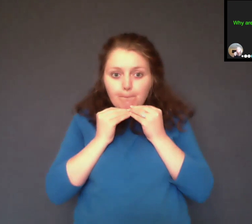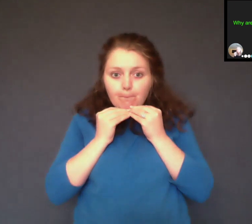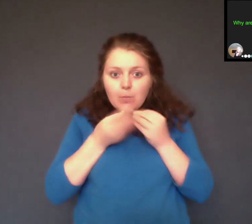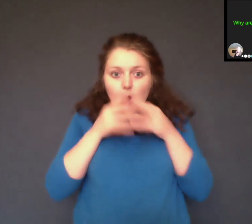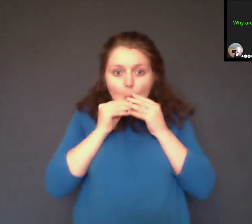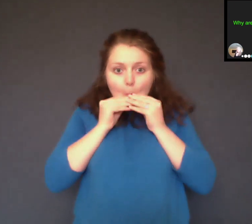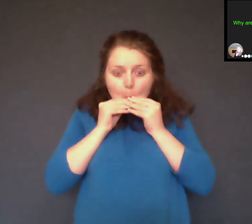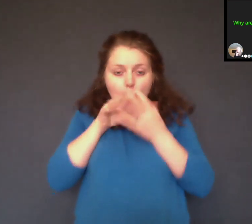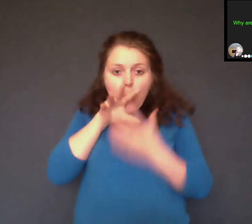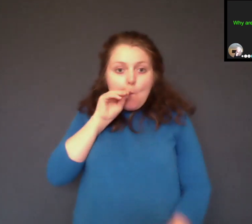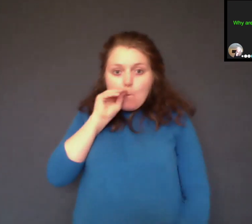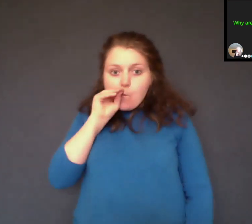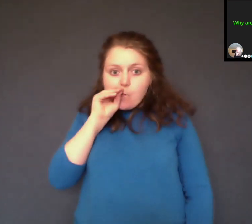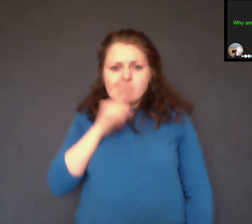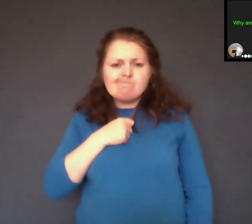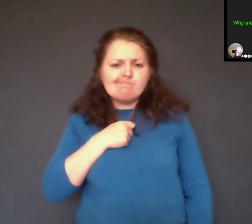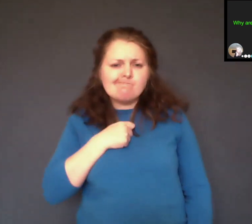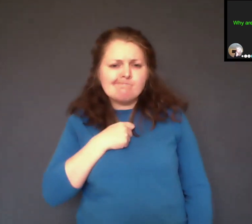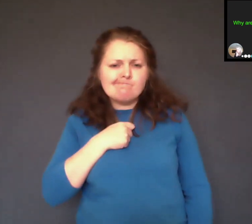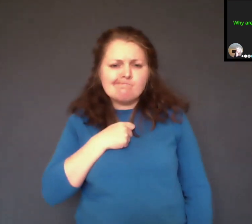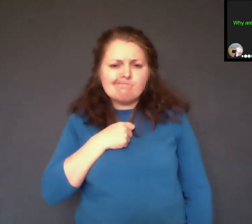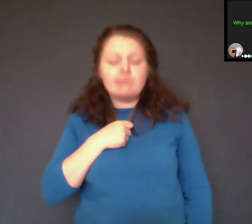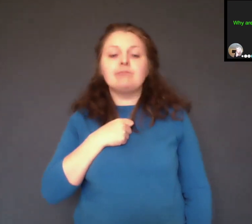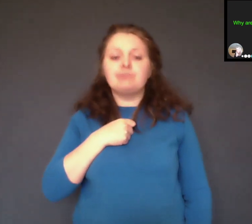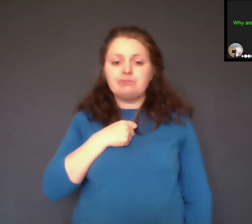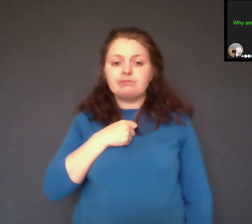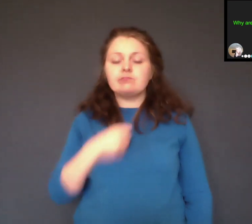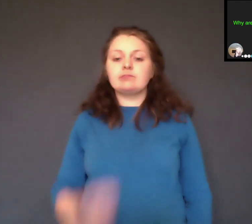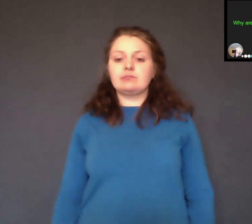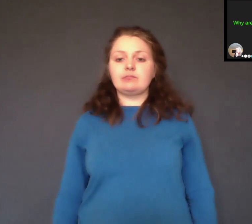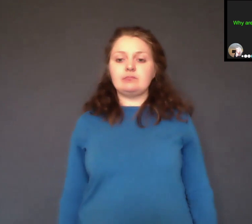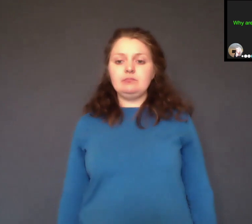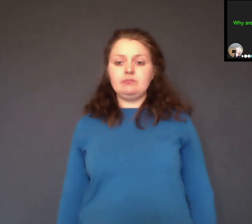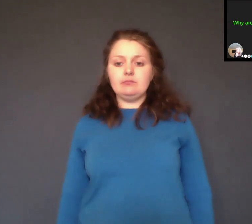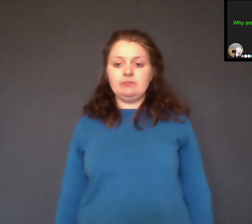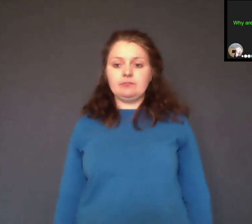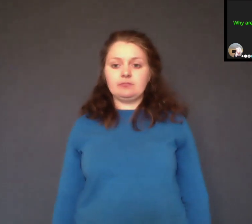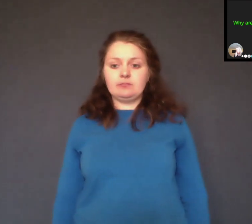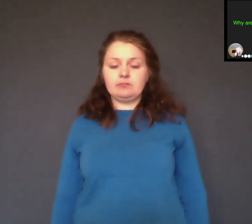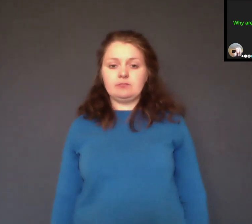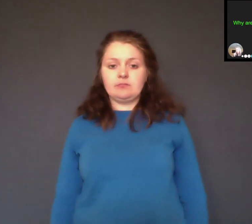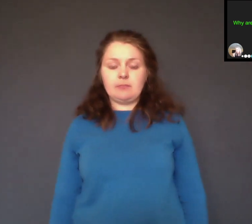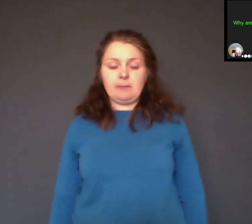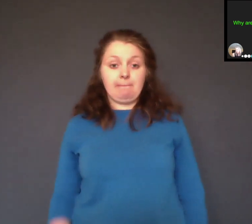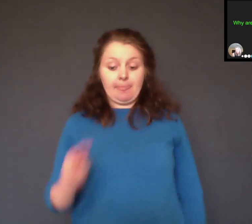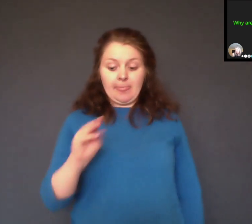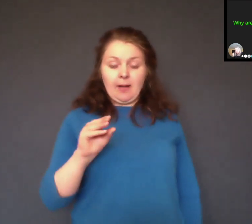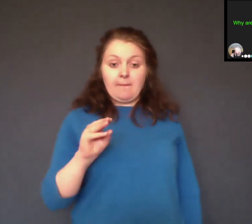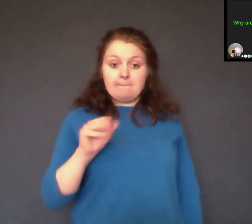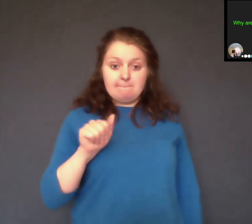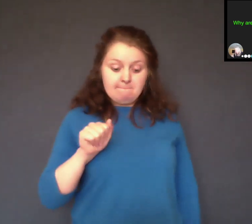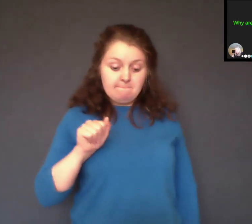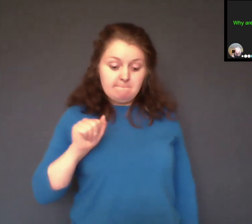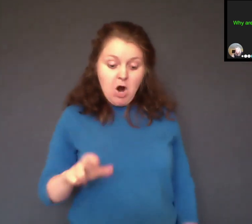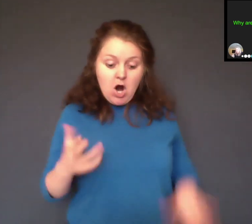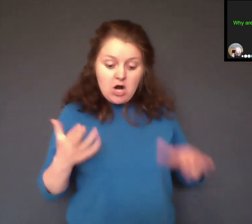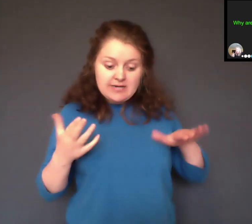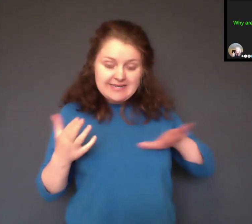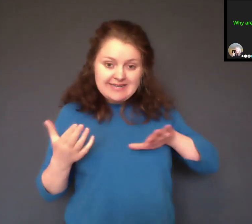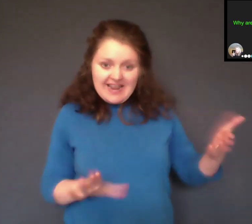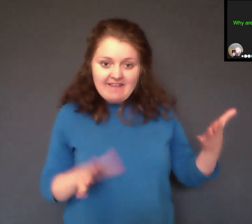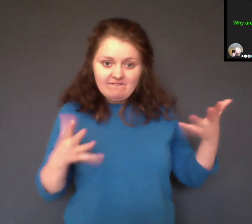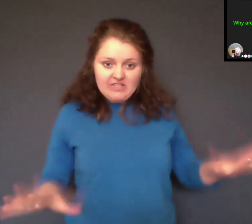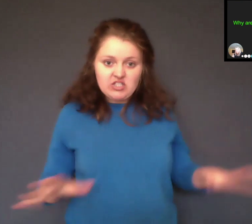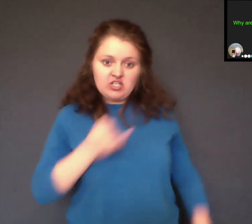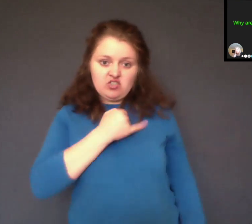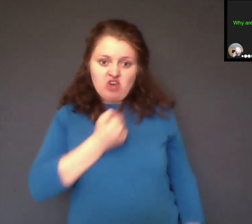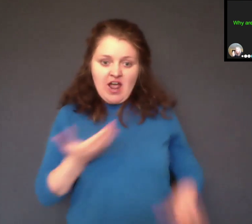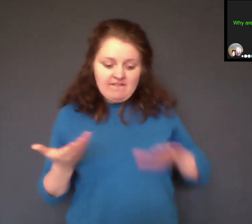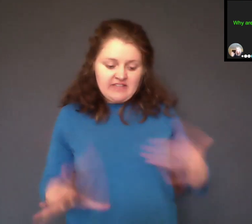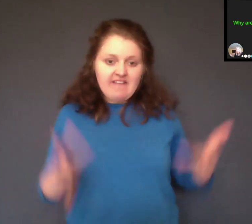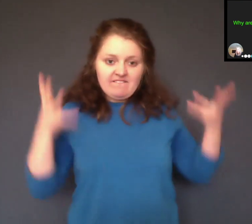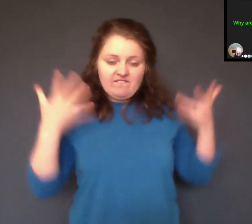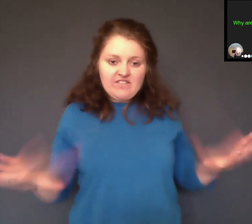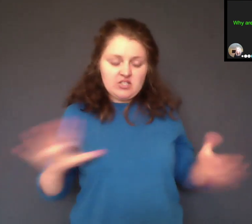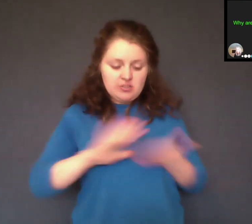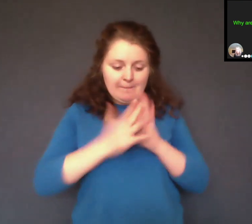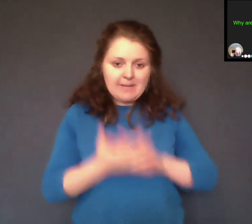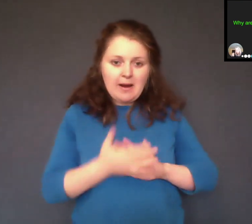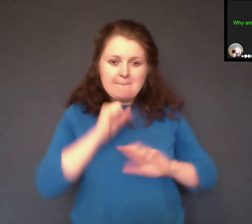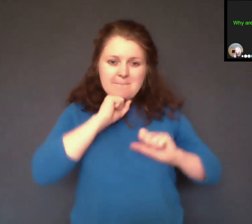sucked it in hmm mar is dead he said jive is dead gone to muck and dust because of you